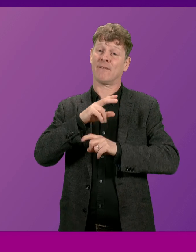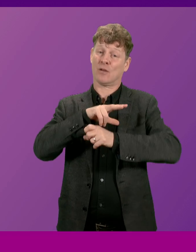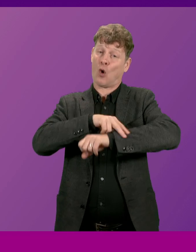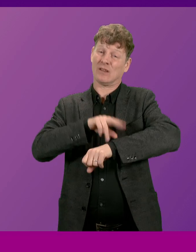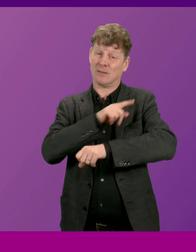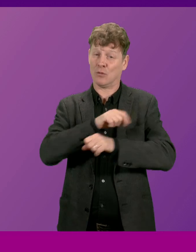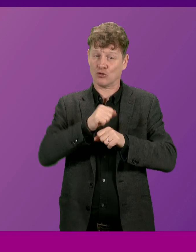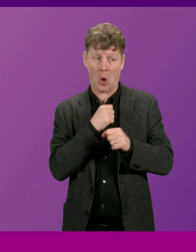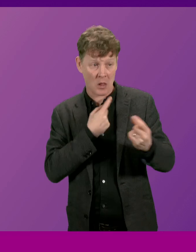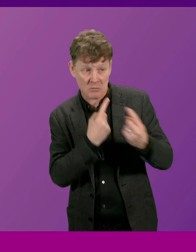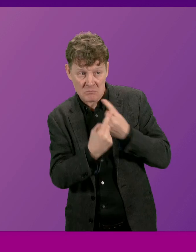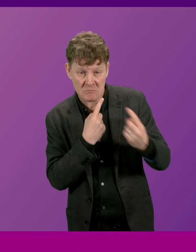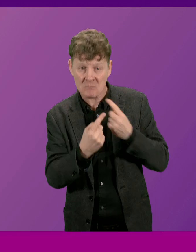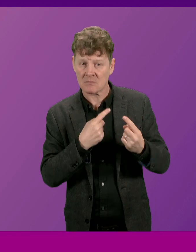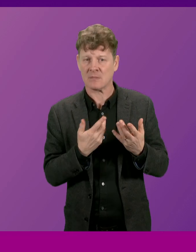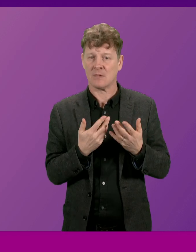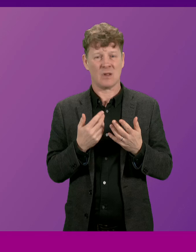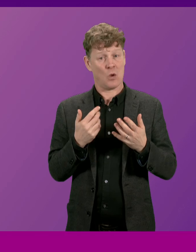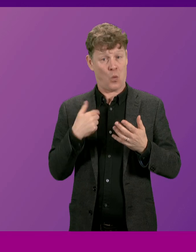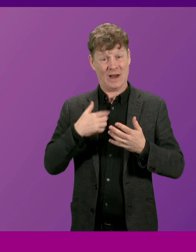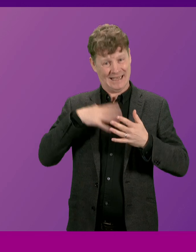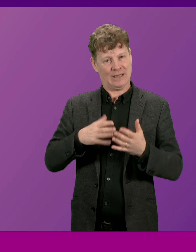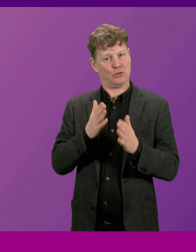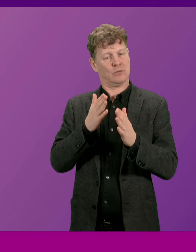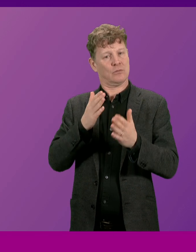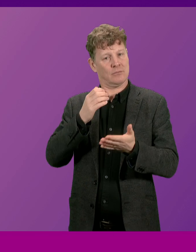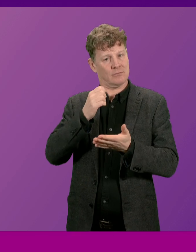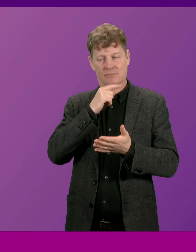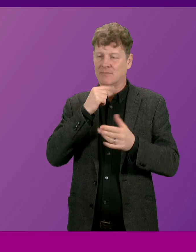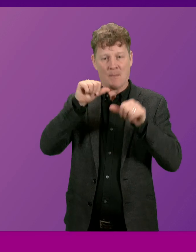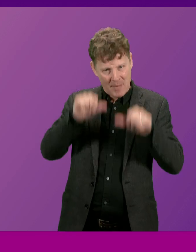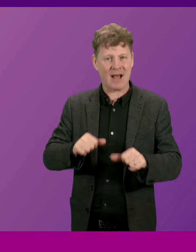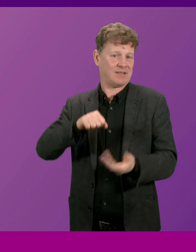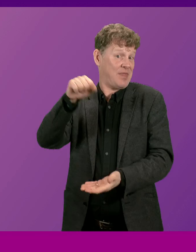All that we need to do is pass the budget. I leave Mr Johnson that message and clarion